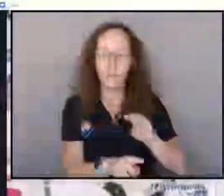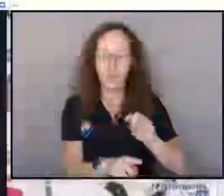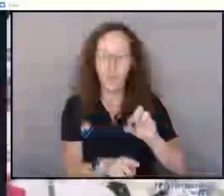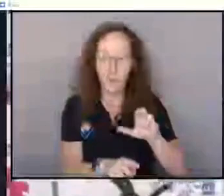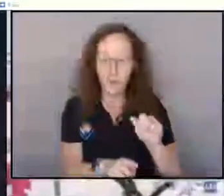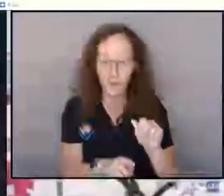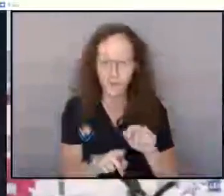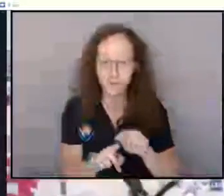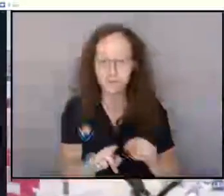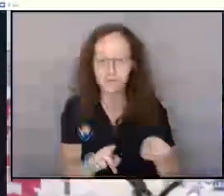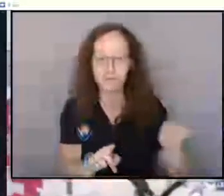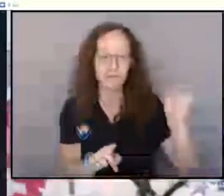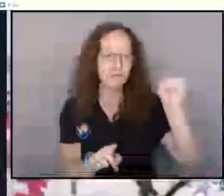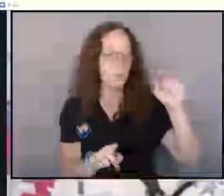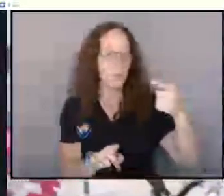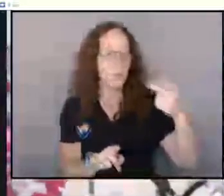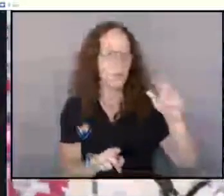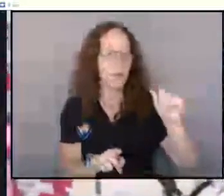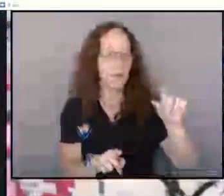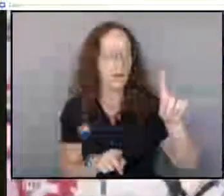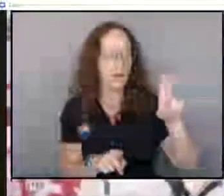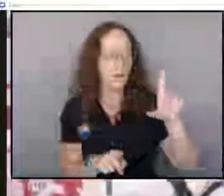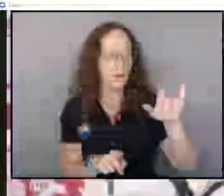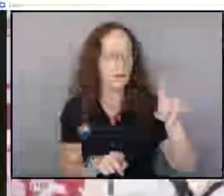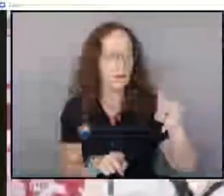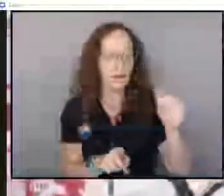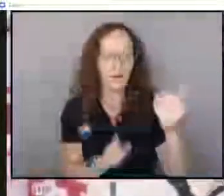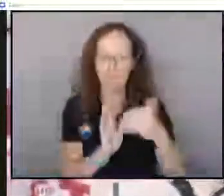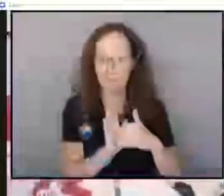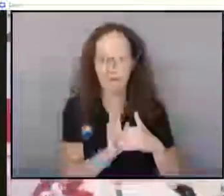AGAIN, IS IN PATROL STATUS. WE'LL HAVE STILL UNITS